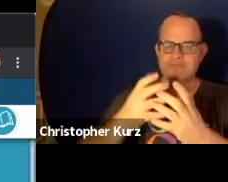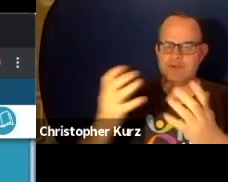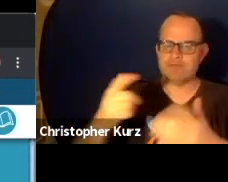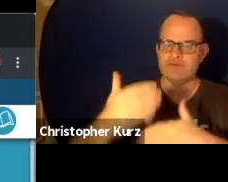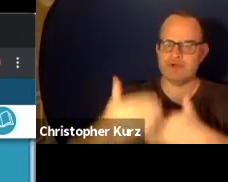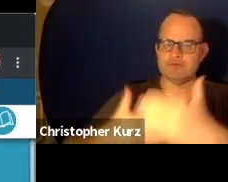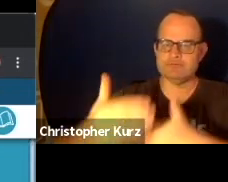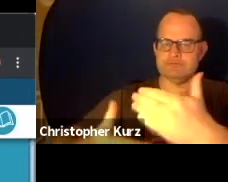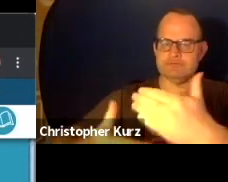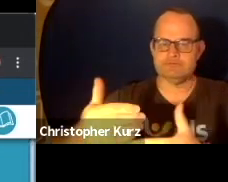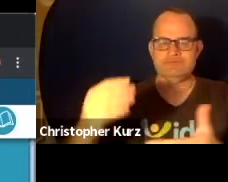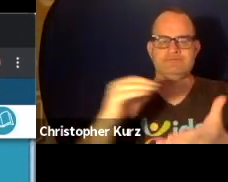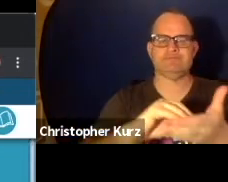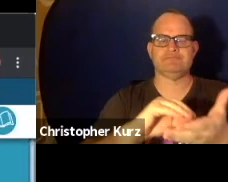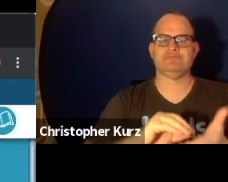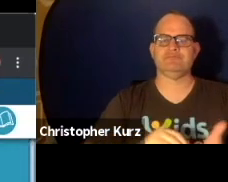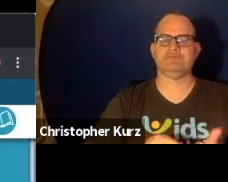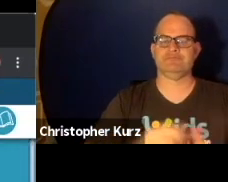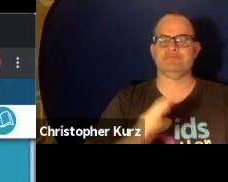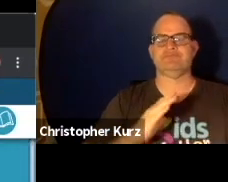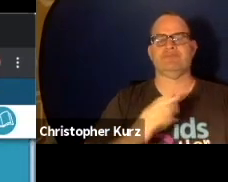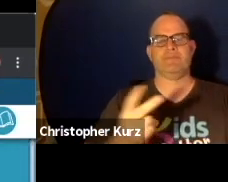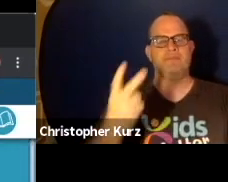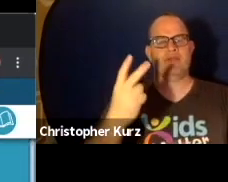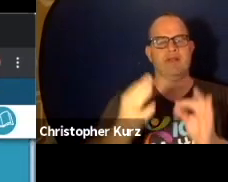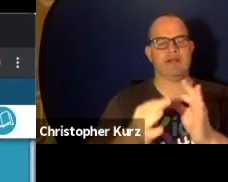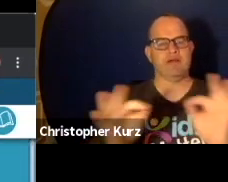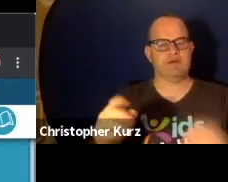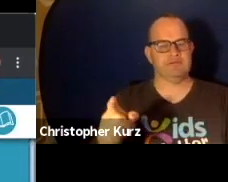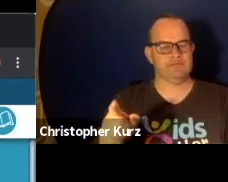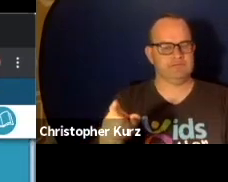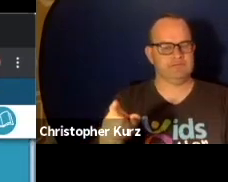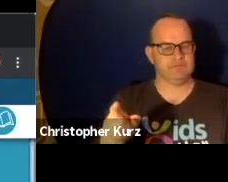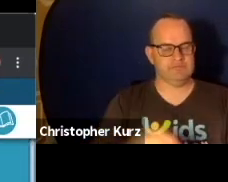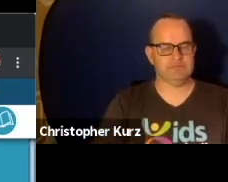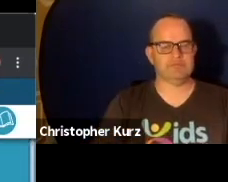and sign language and then to participate in the games